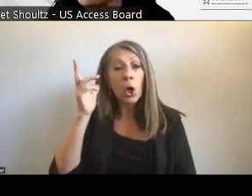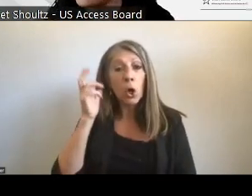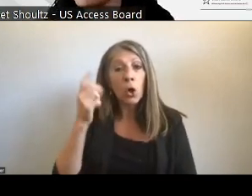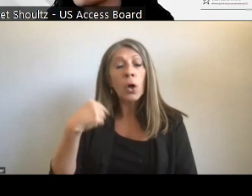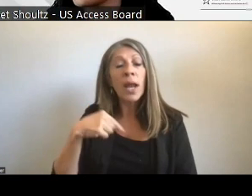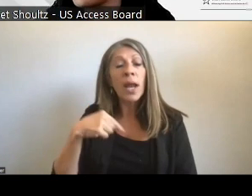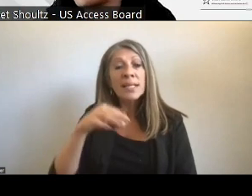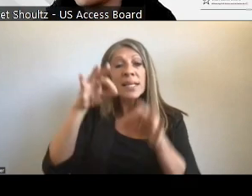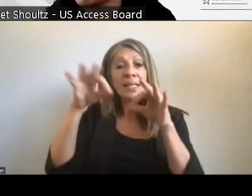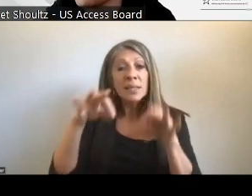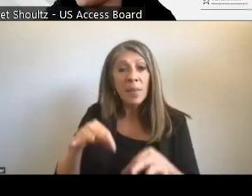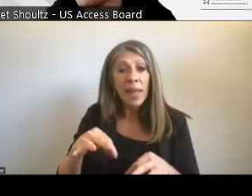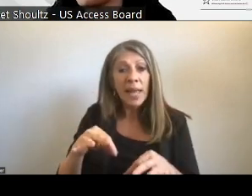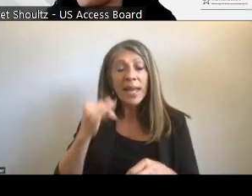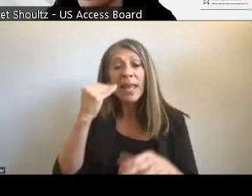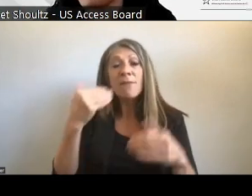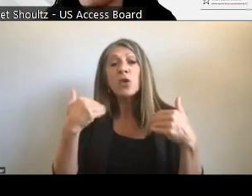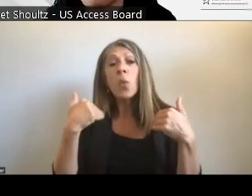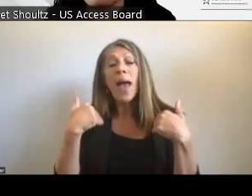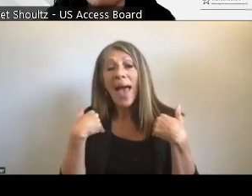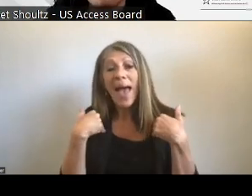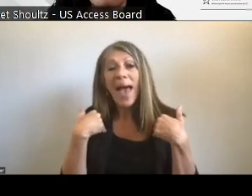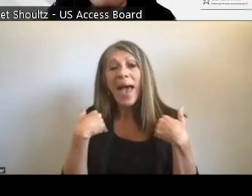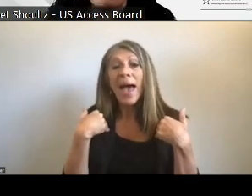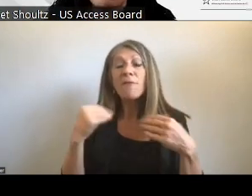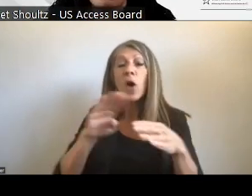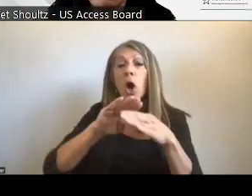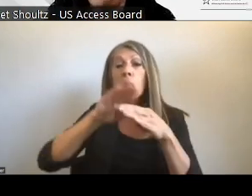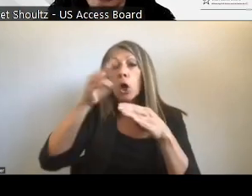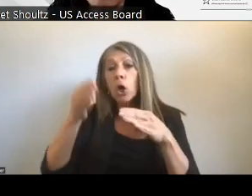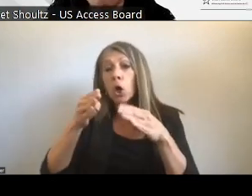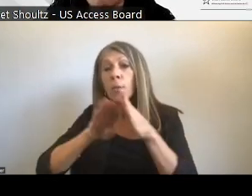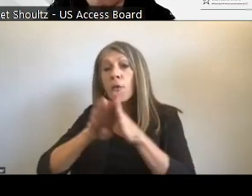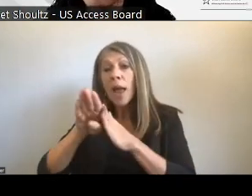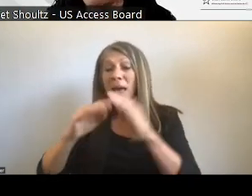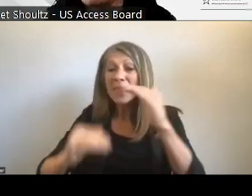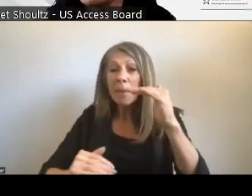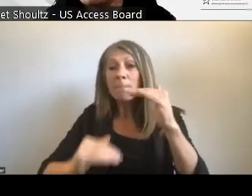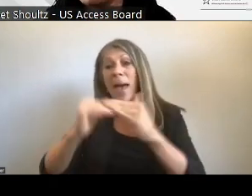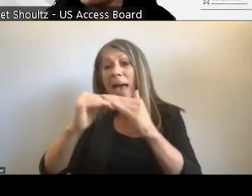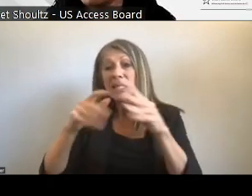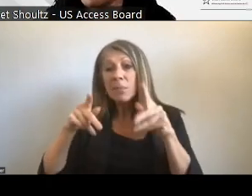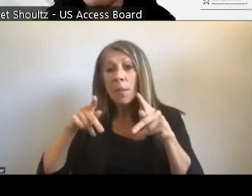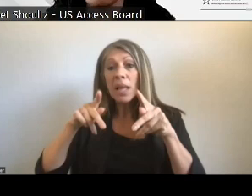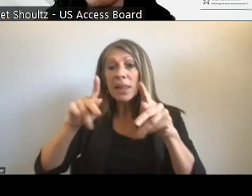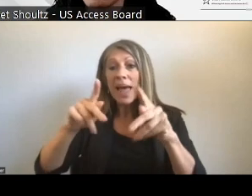that if you have a curb ramp that is that is at the maximum allowable grade, which